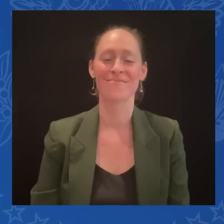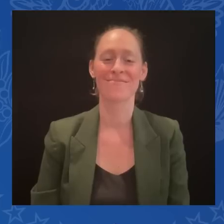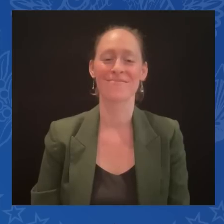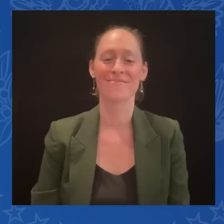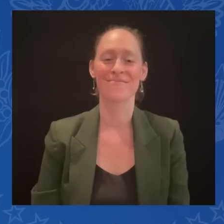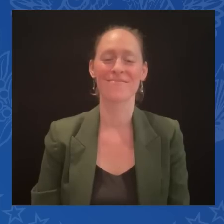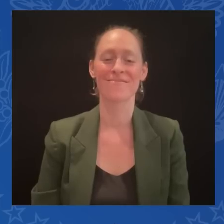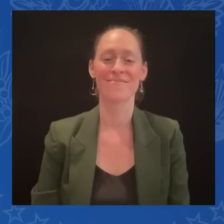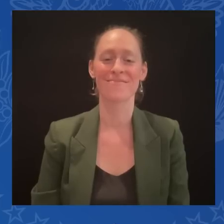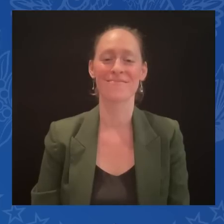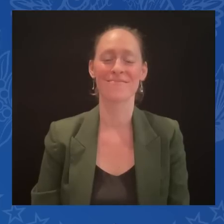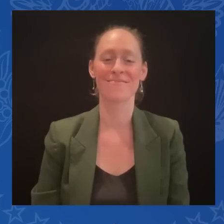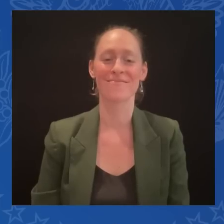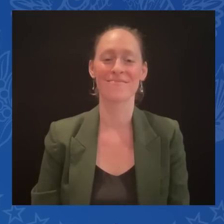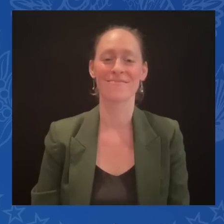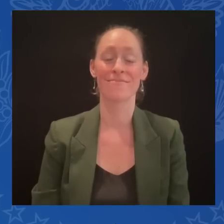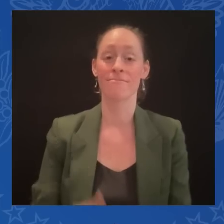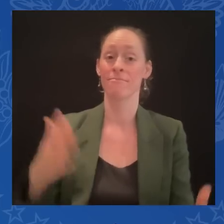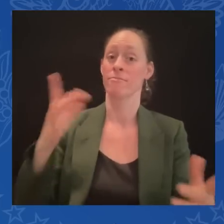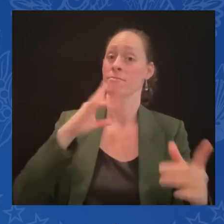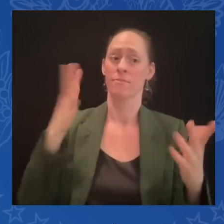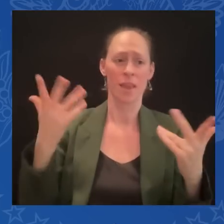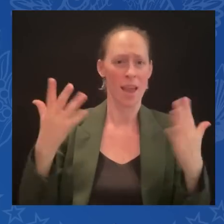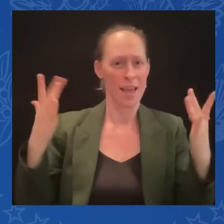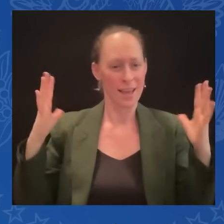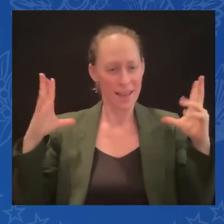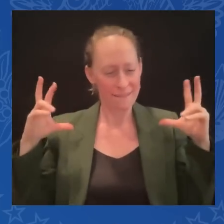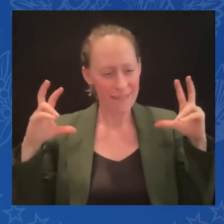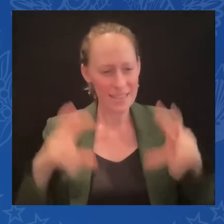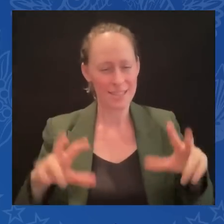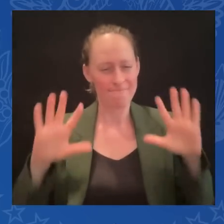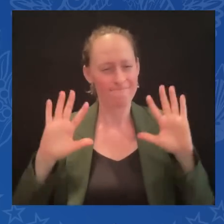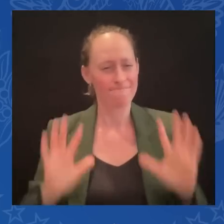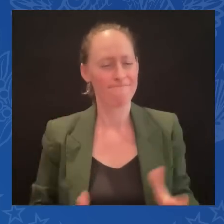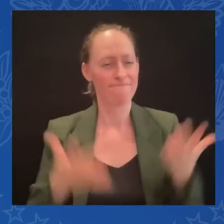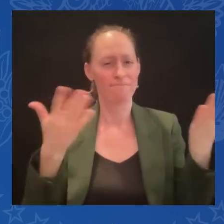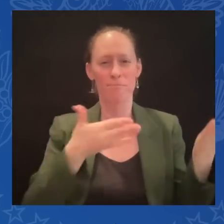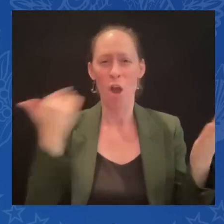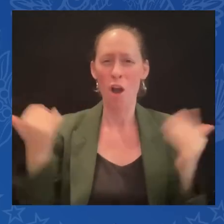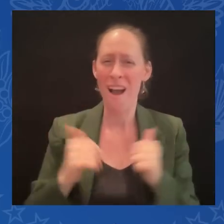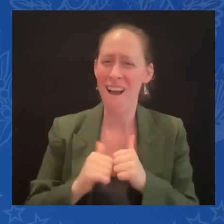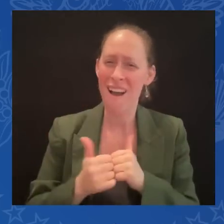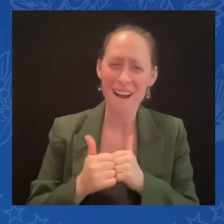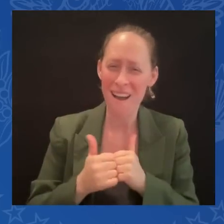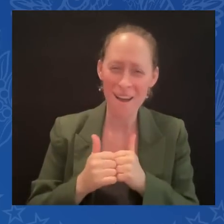and the Democratic majorities. Laws like the American Rescue Plan,